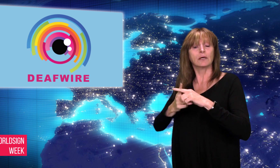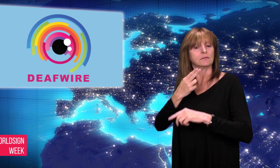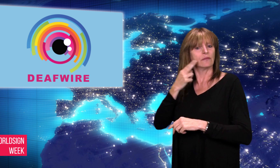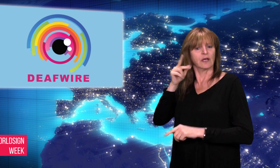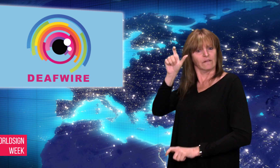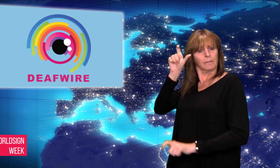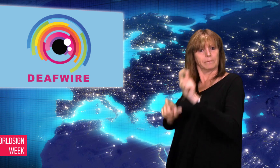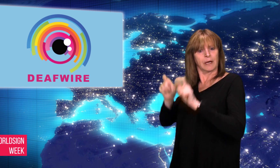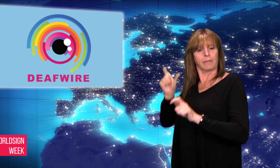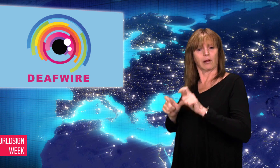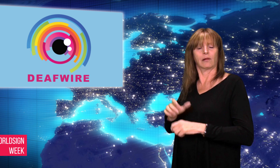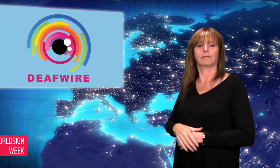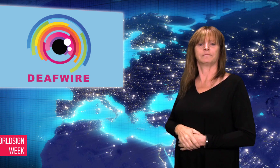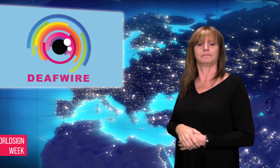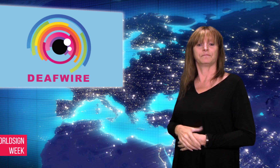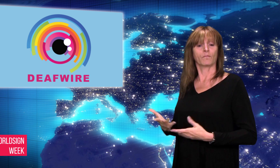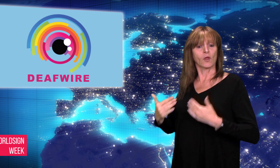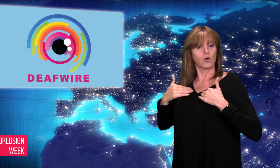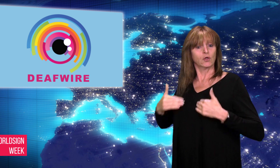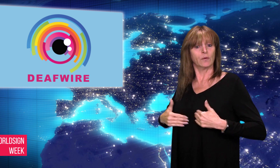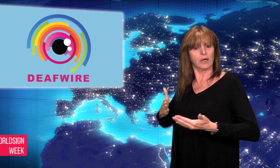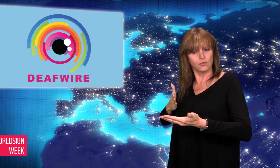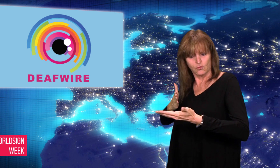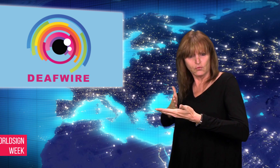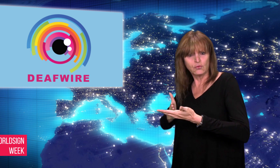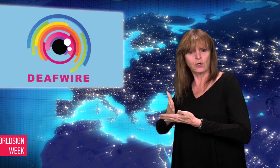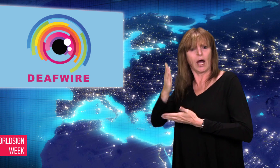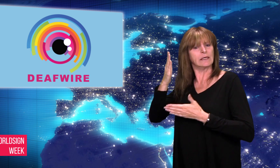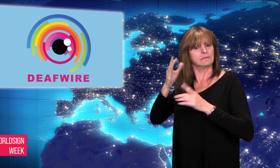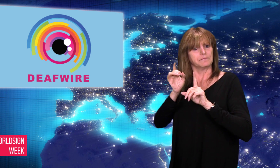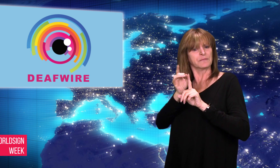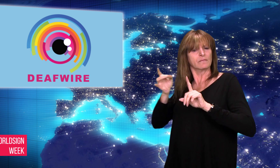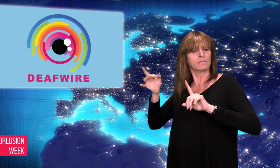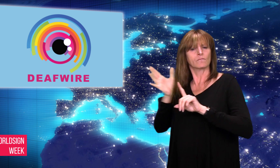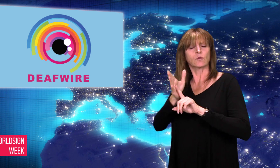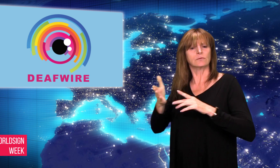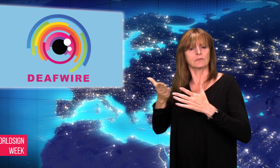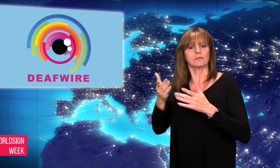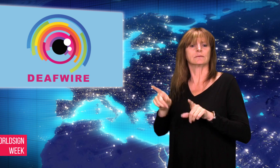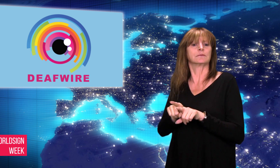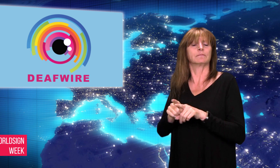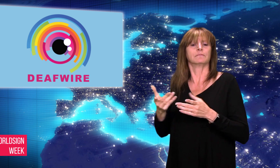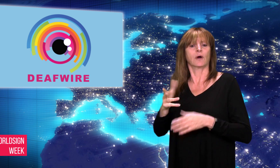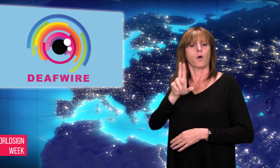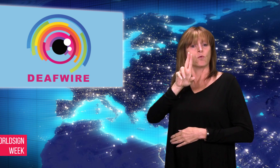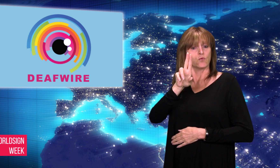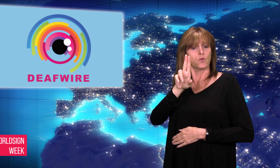children. They also met and discussed